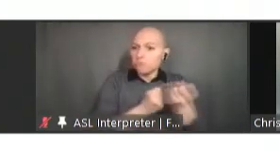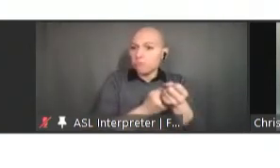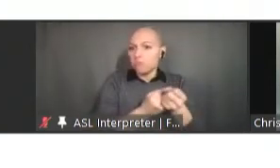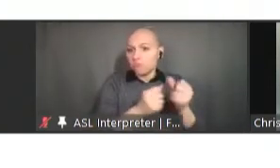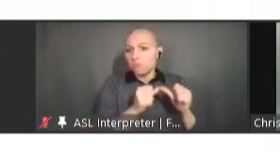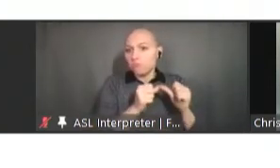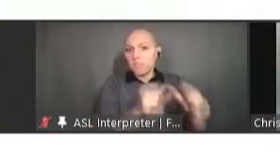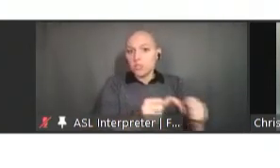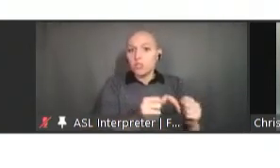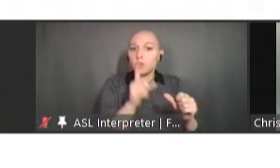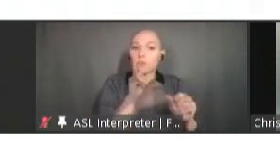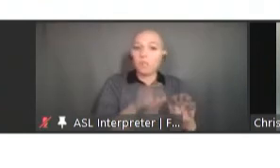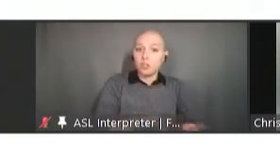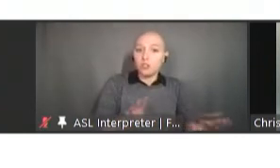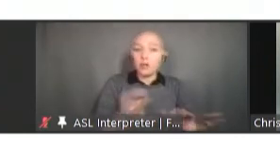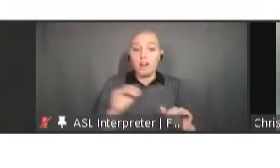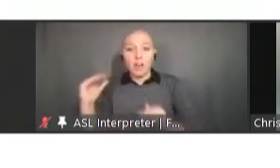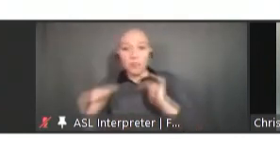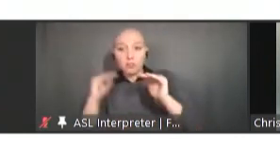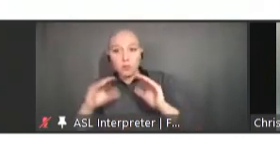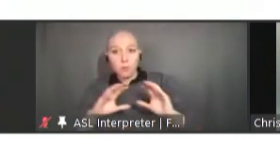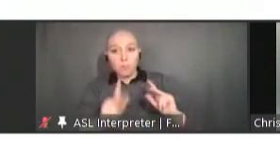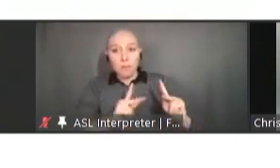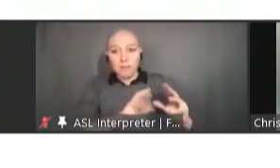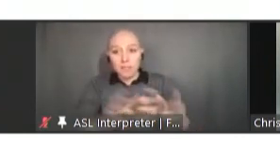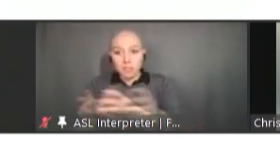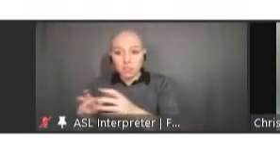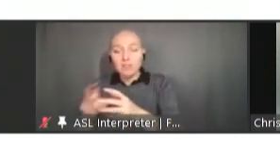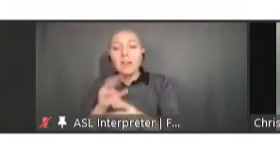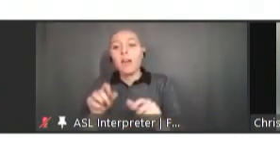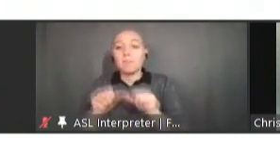as well as serving as a critical resource for supporting the development of updated